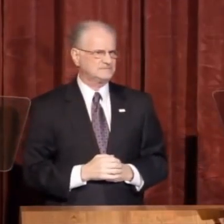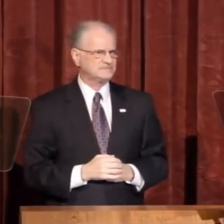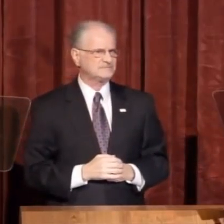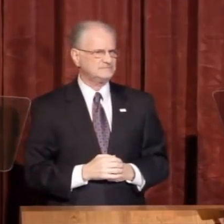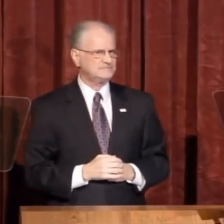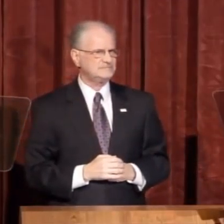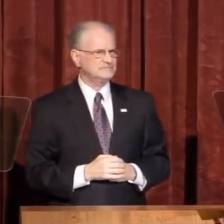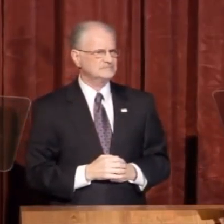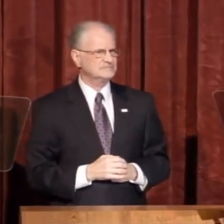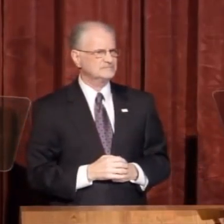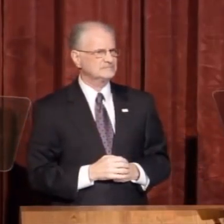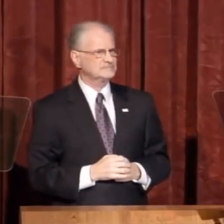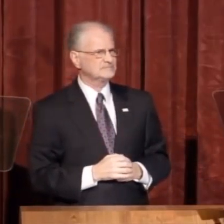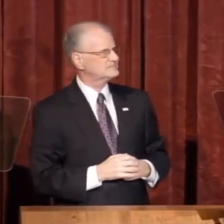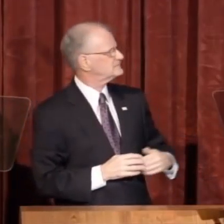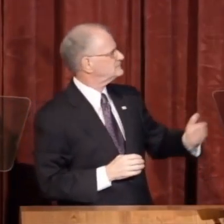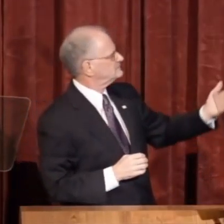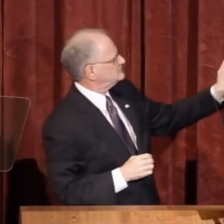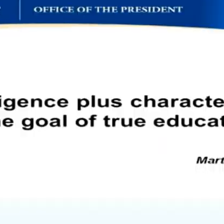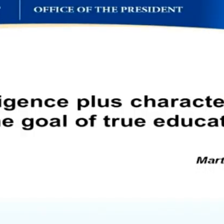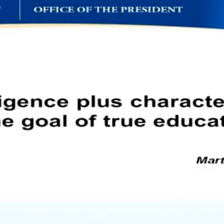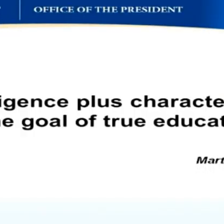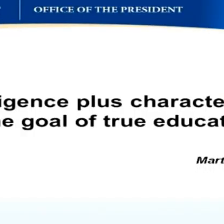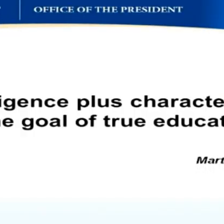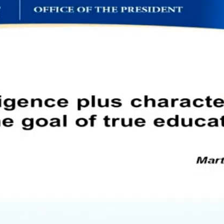dream... of the transformation of this University